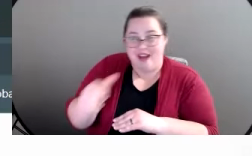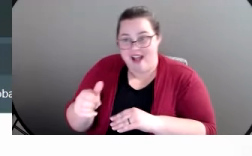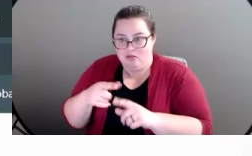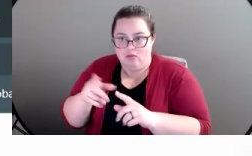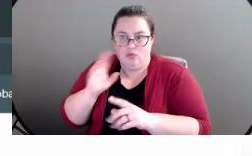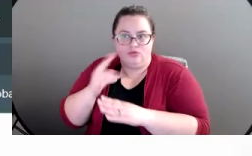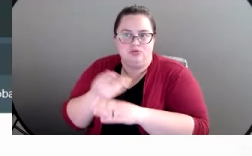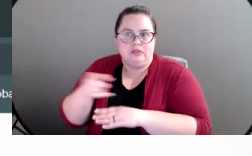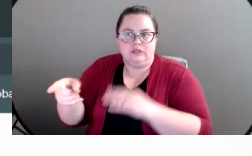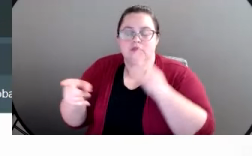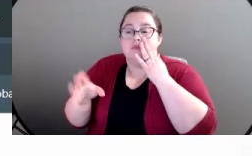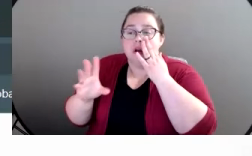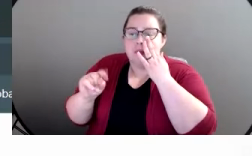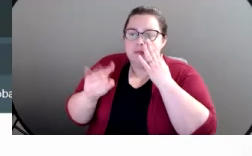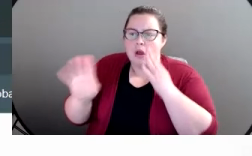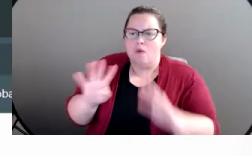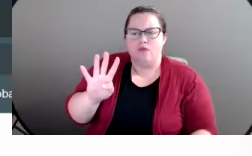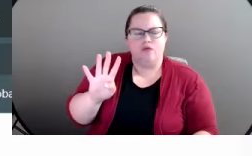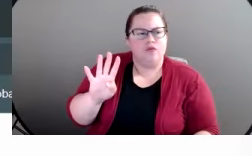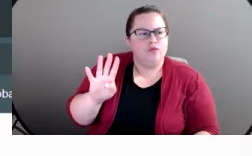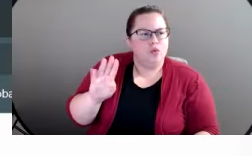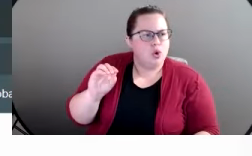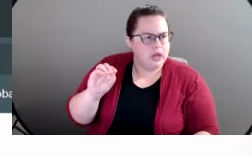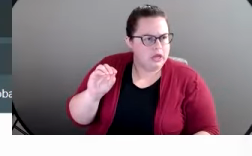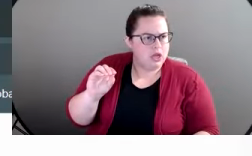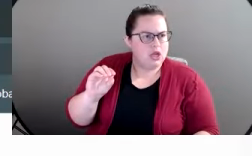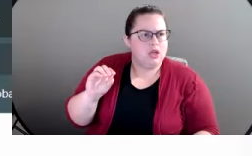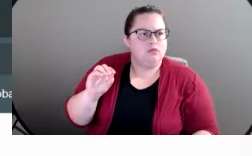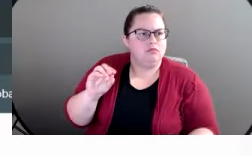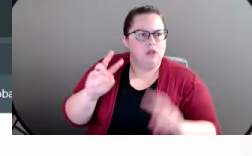And so again, these are fully available for you. I'm going to click on one of them.